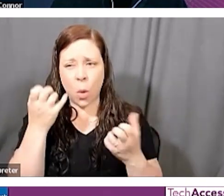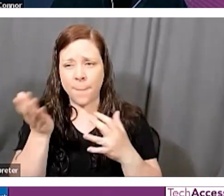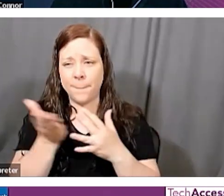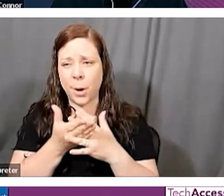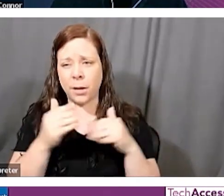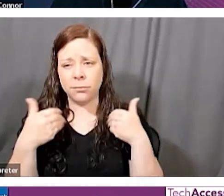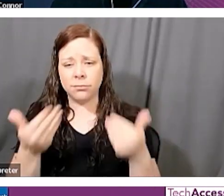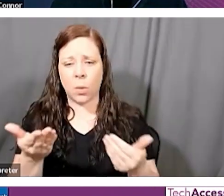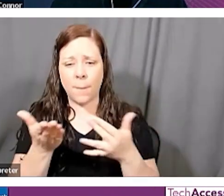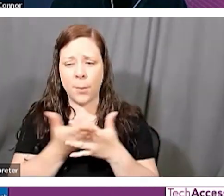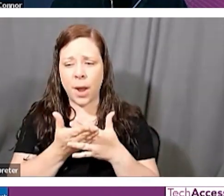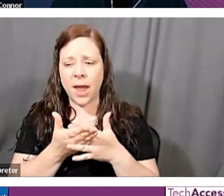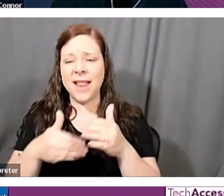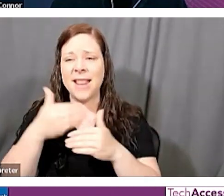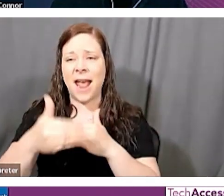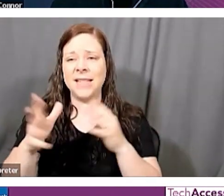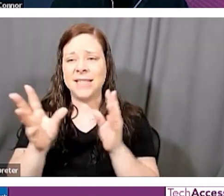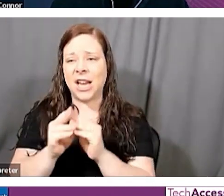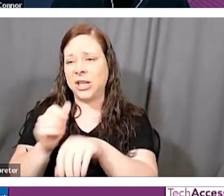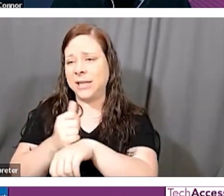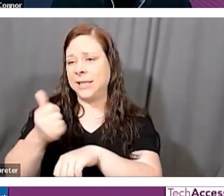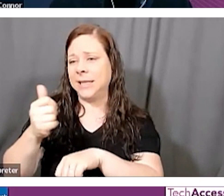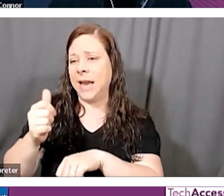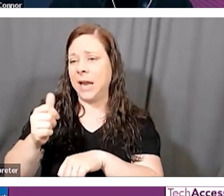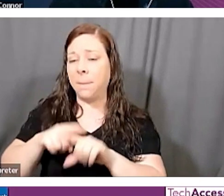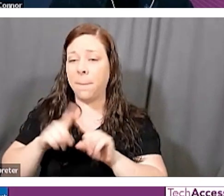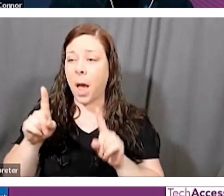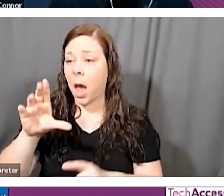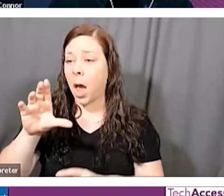Our next session will start up at 10 o'clock. But Corbb, if you'd like to hang around